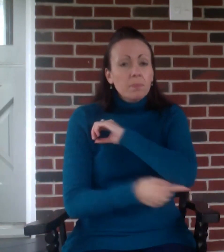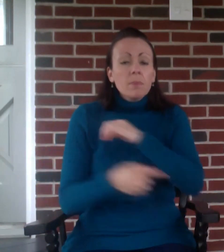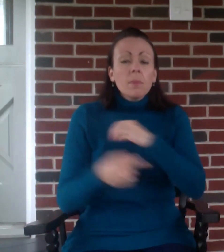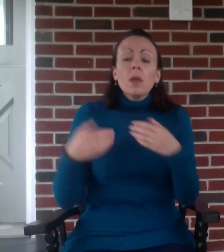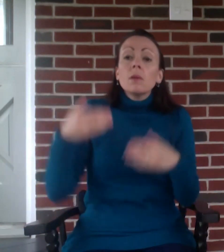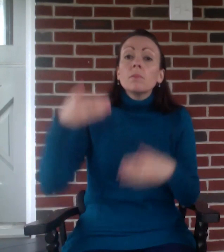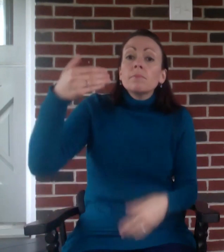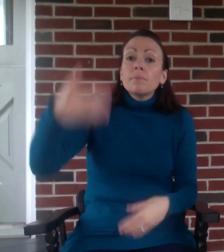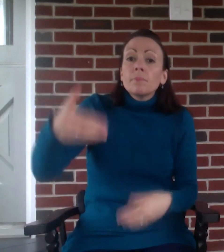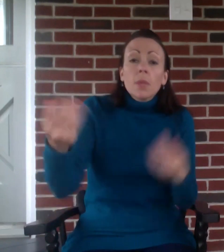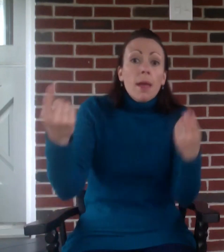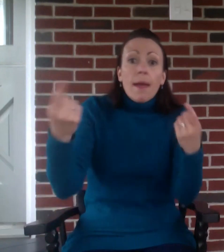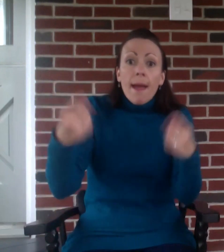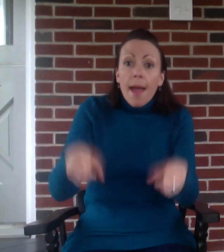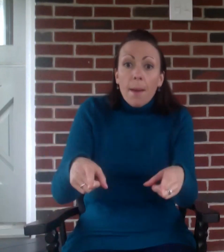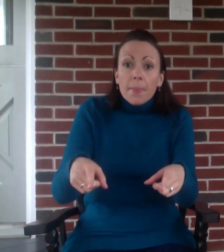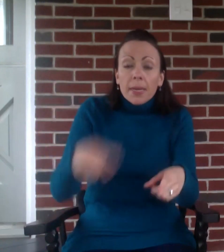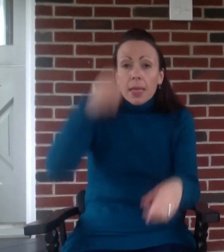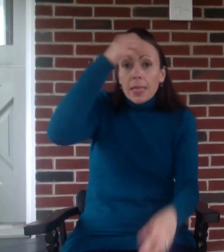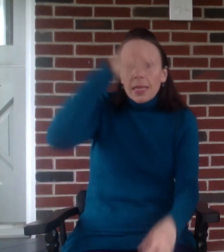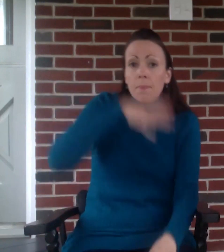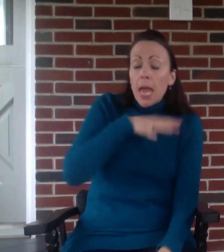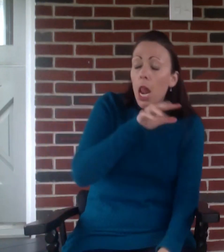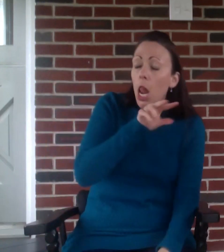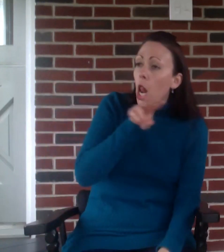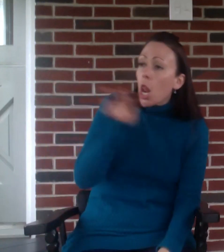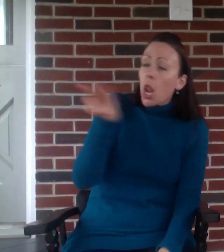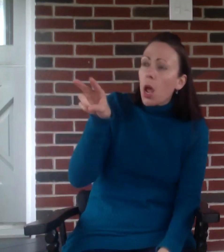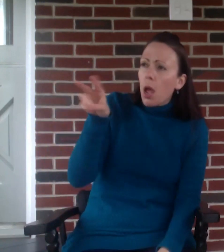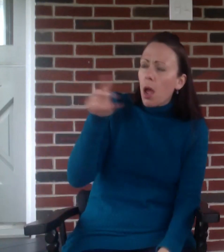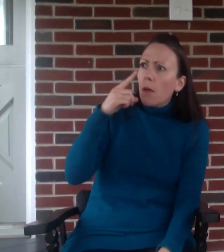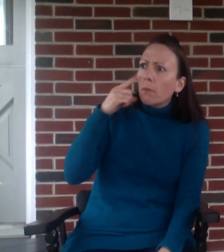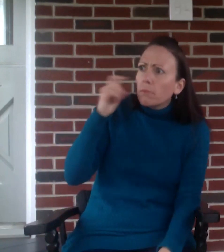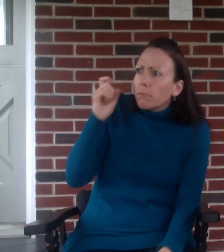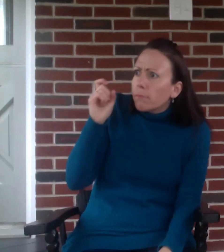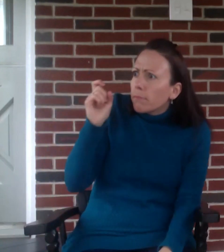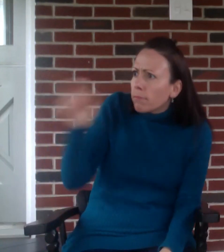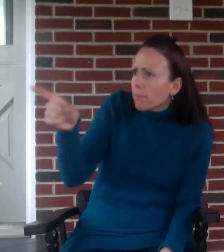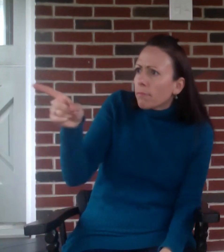and an idea planted itself in his mind.